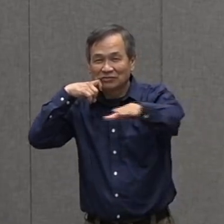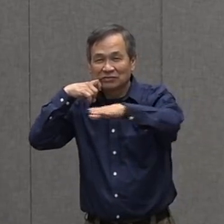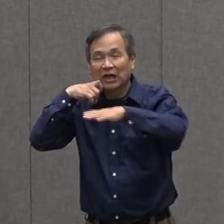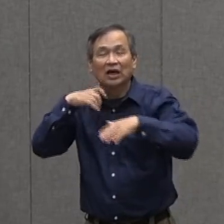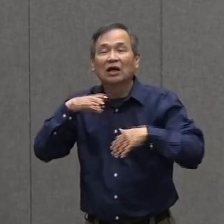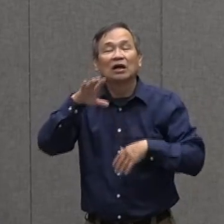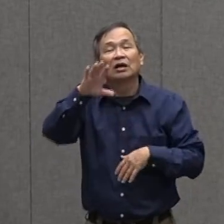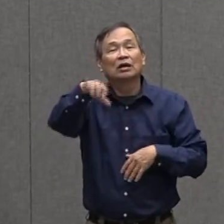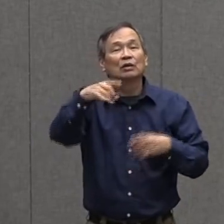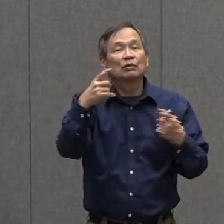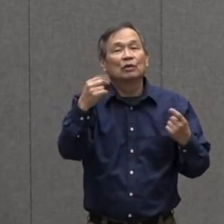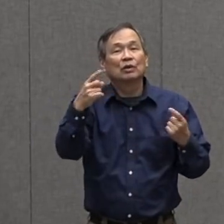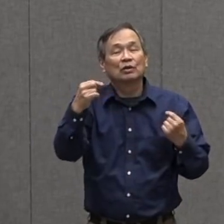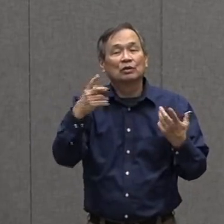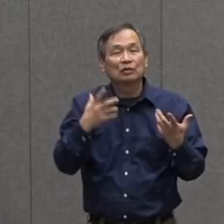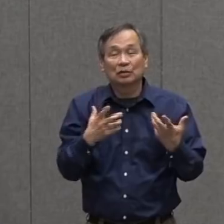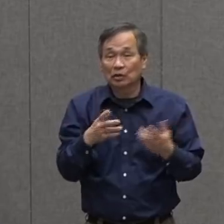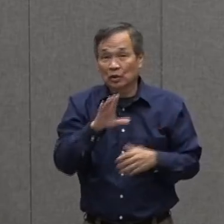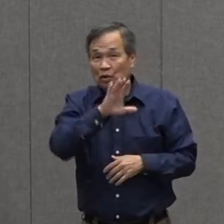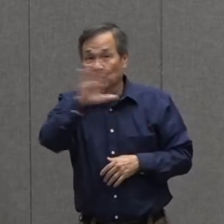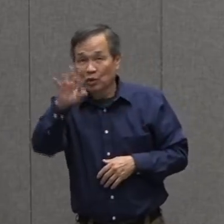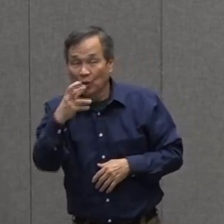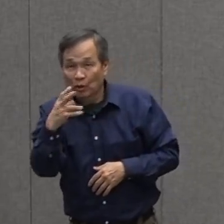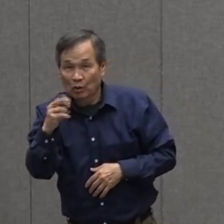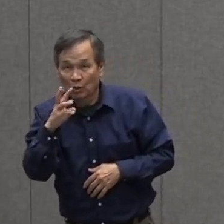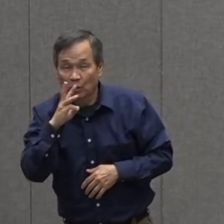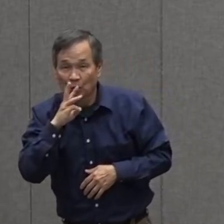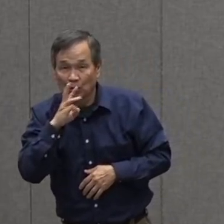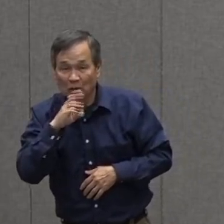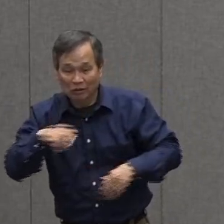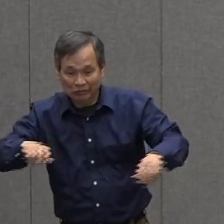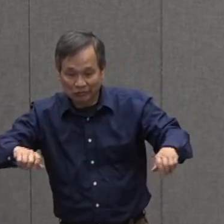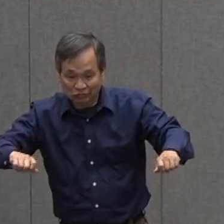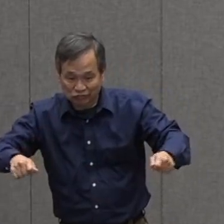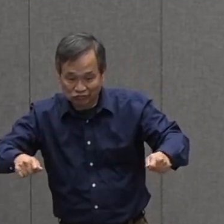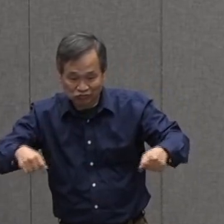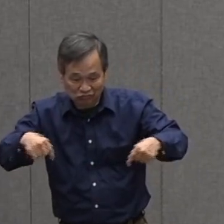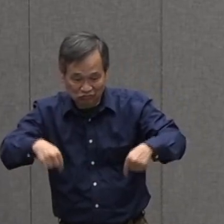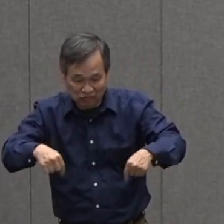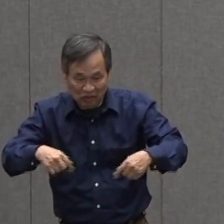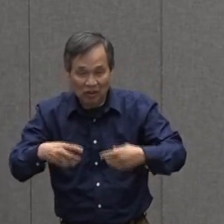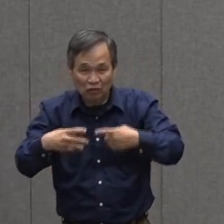that we are saving the water that we have because many of us live in a desert, right?